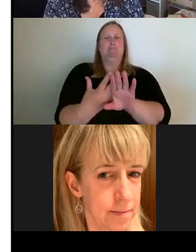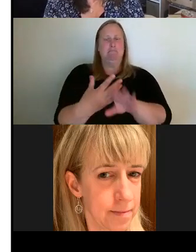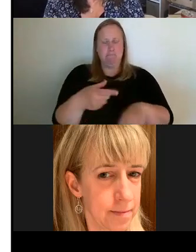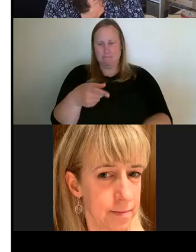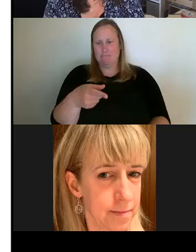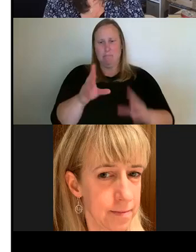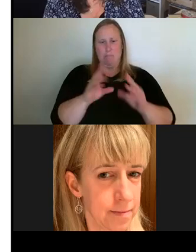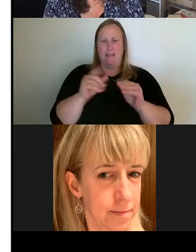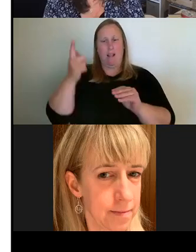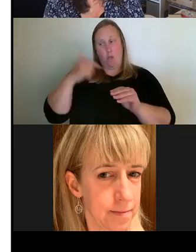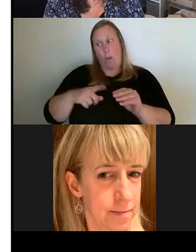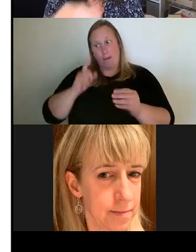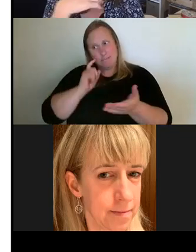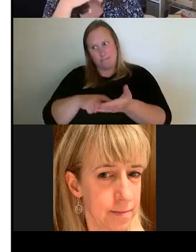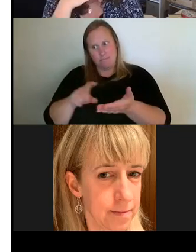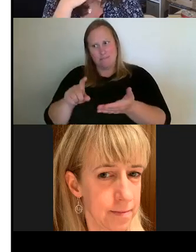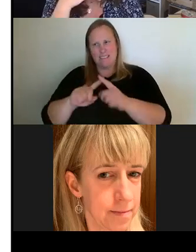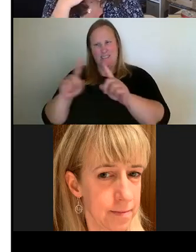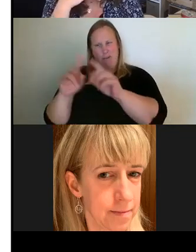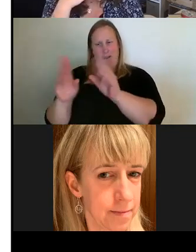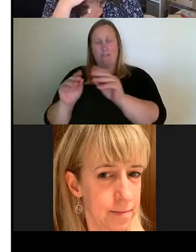It was around the time that some of the webinar